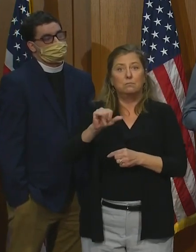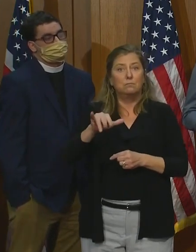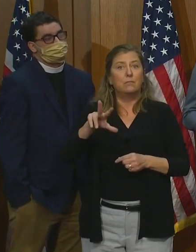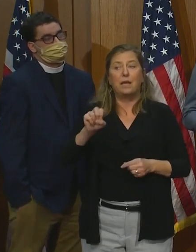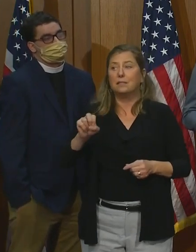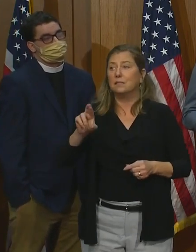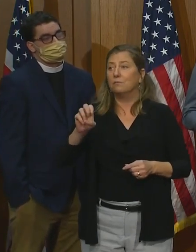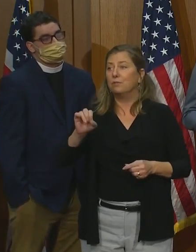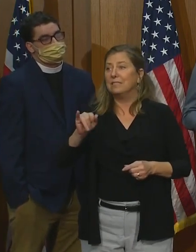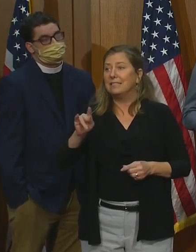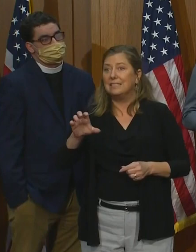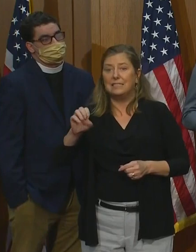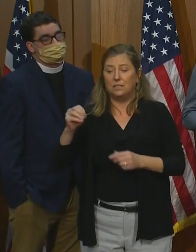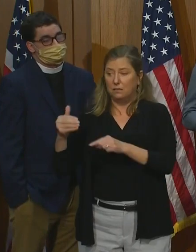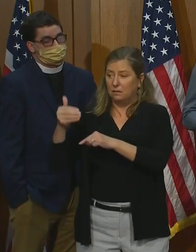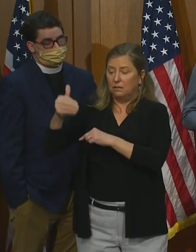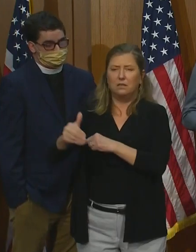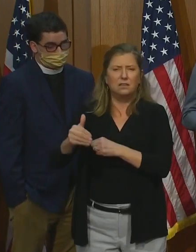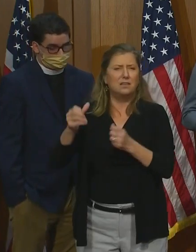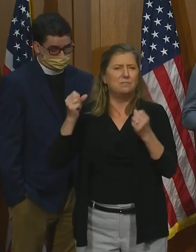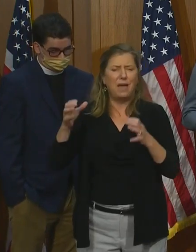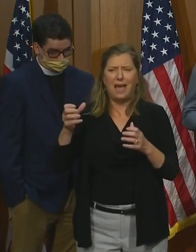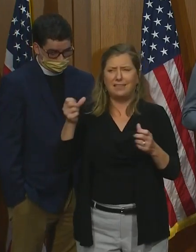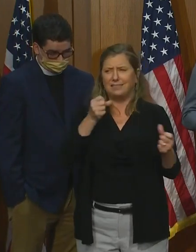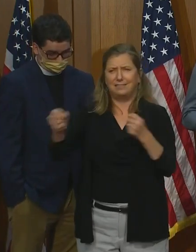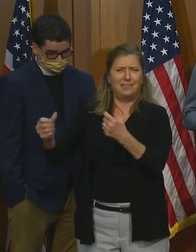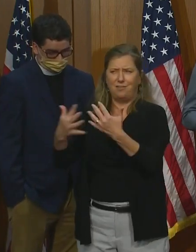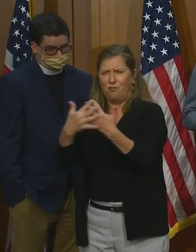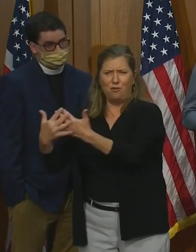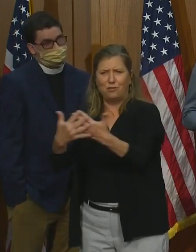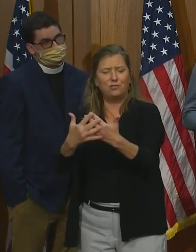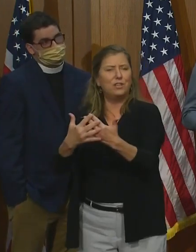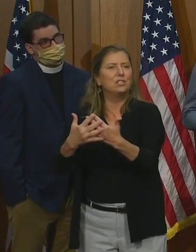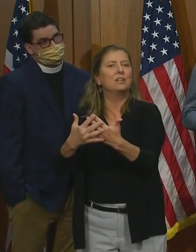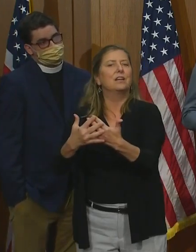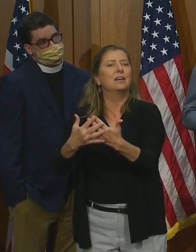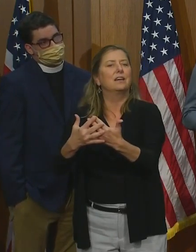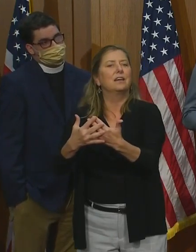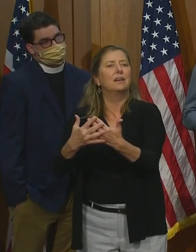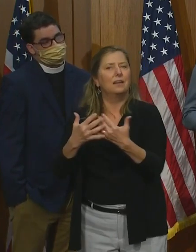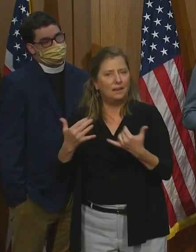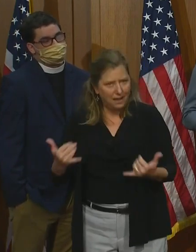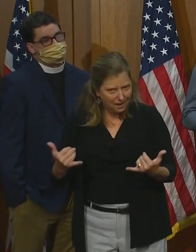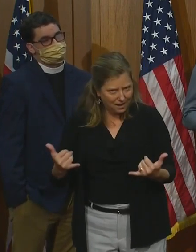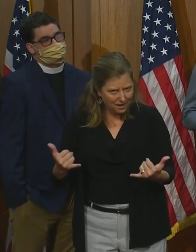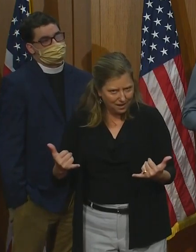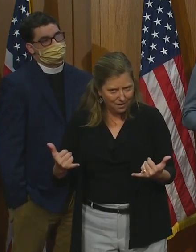THEN WE HAVE. JIM CROW. ERA AND THEN WE HAD MASSIVE PROCESS.